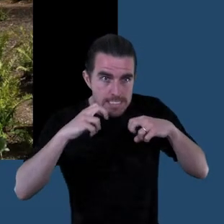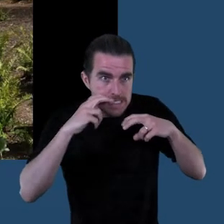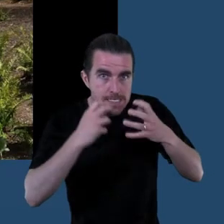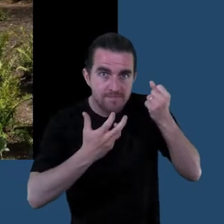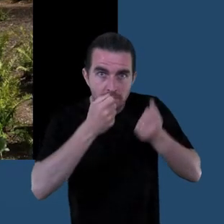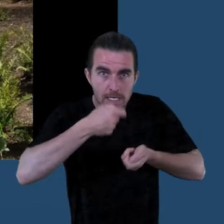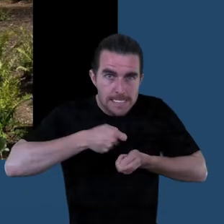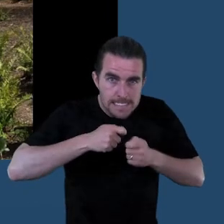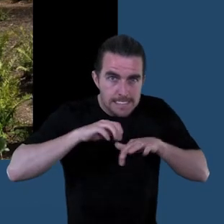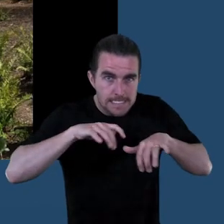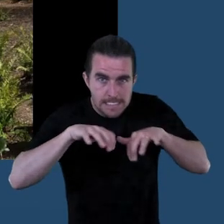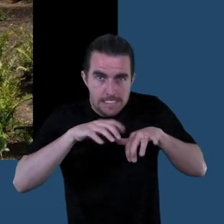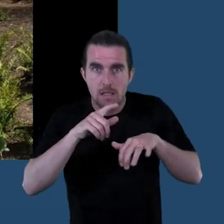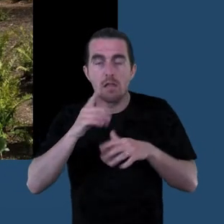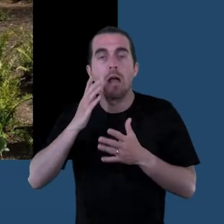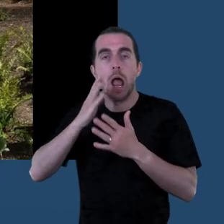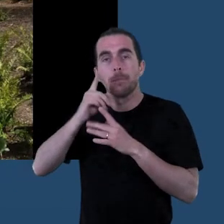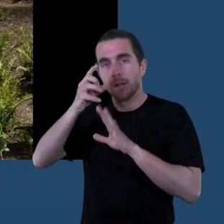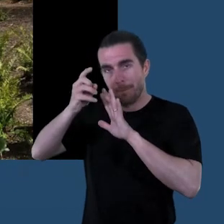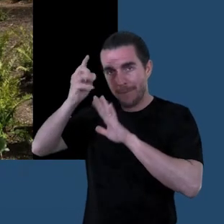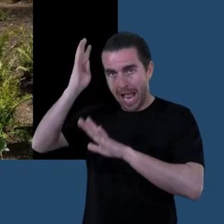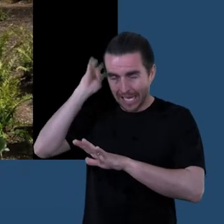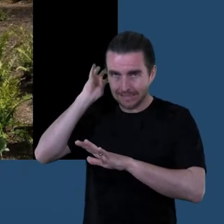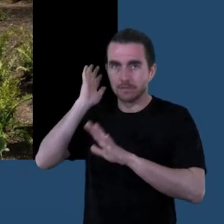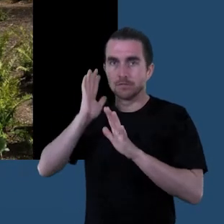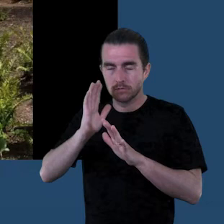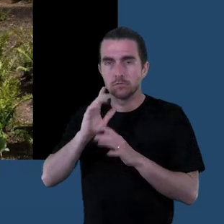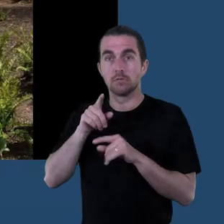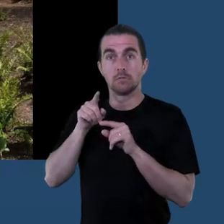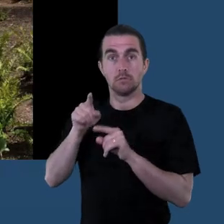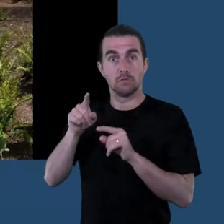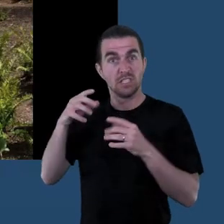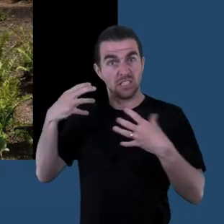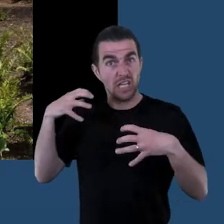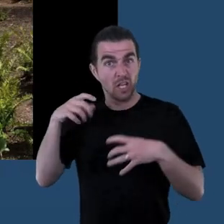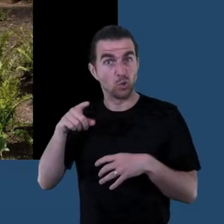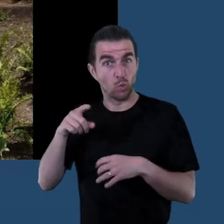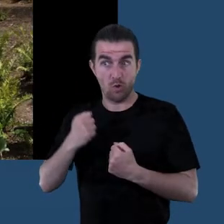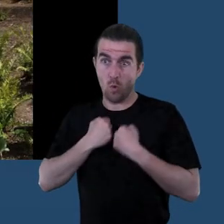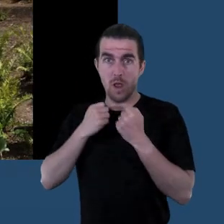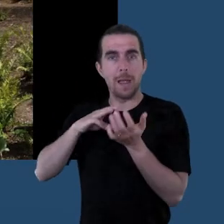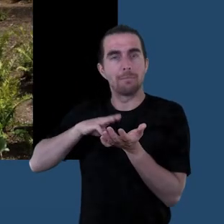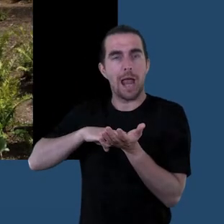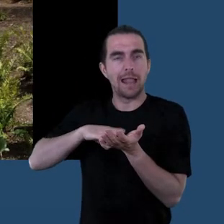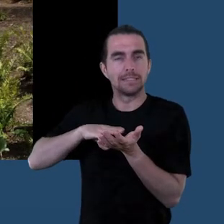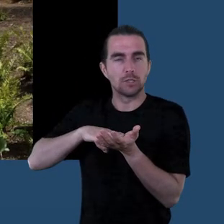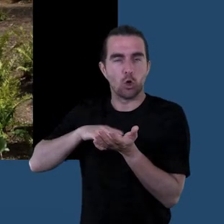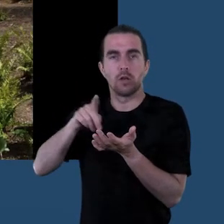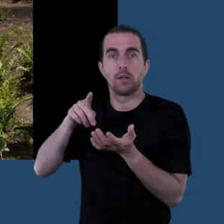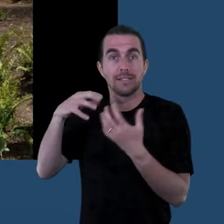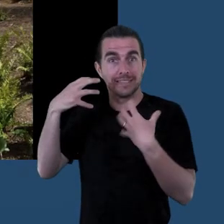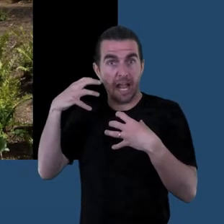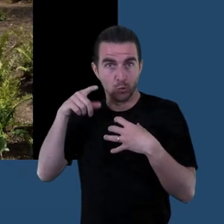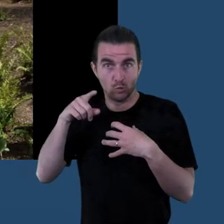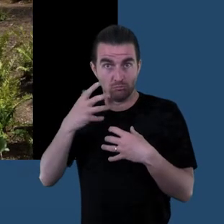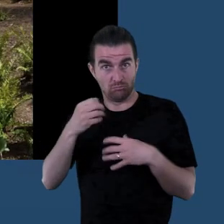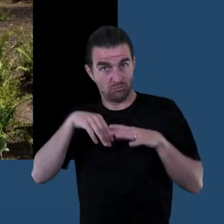and they realized that it was a thumb spike. So even our own Mantellisaurus dinosaur that we've got in the museum galleries,